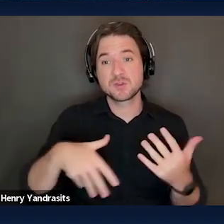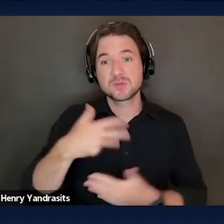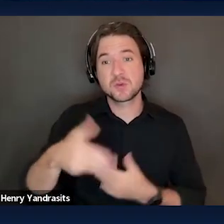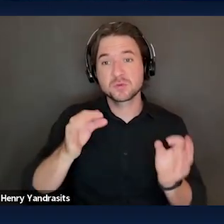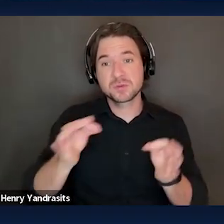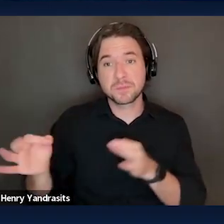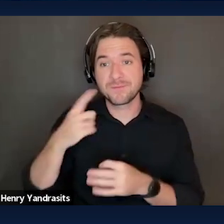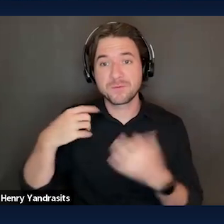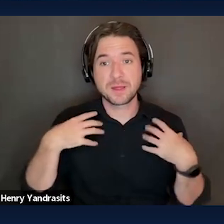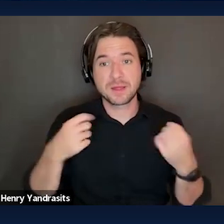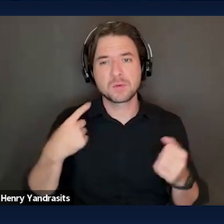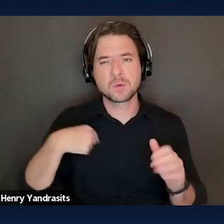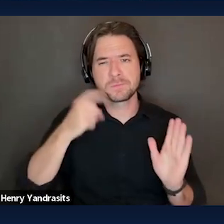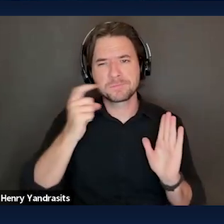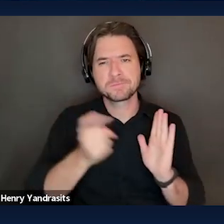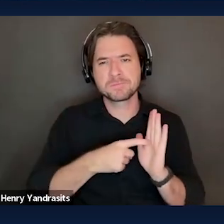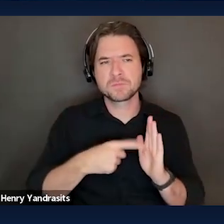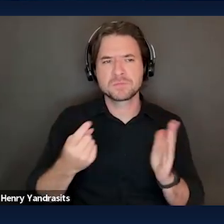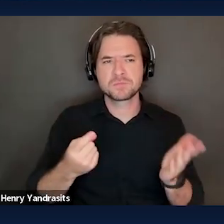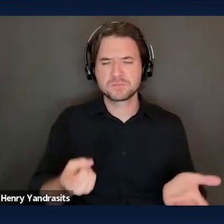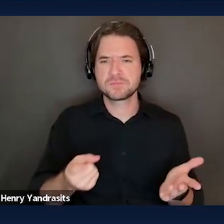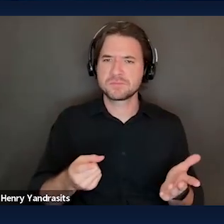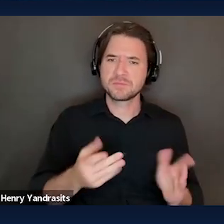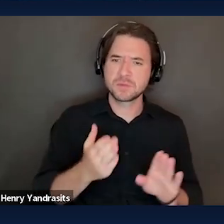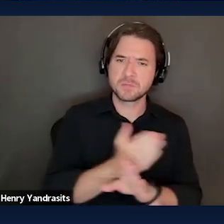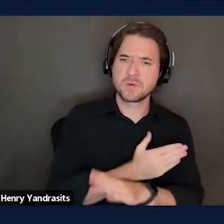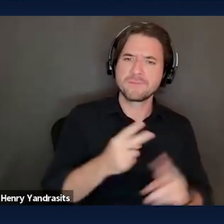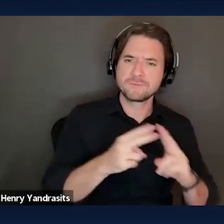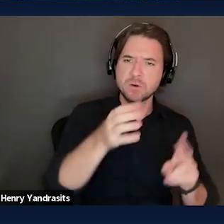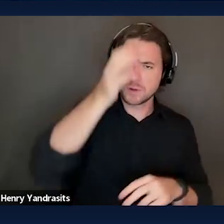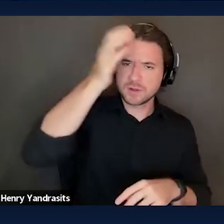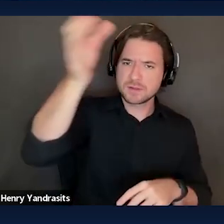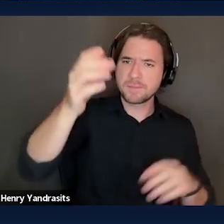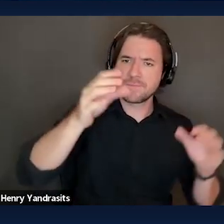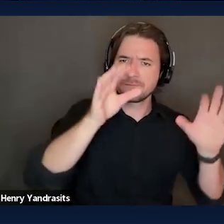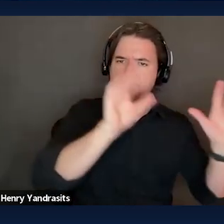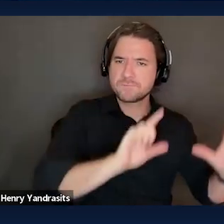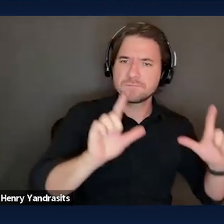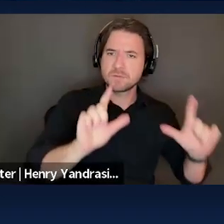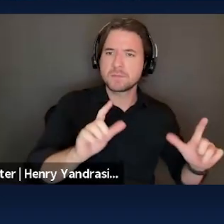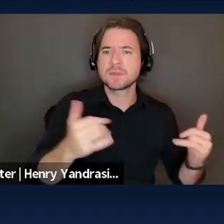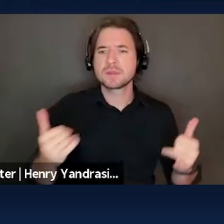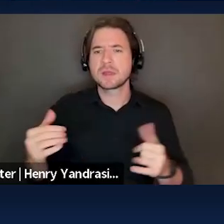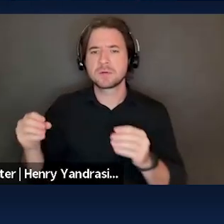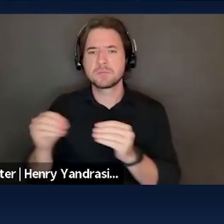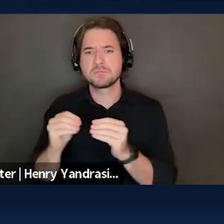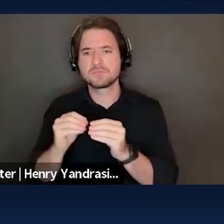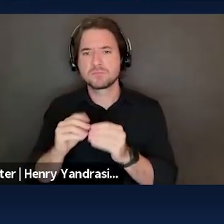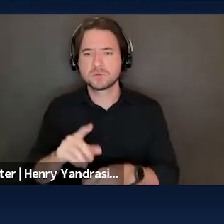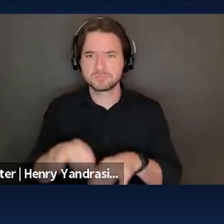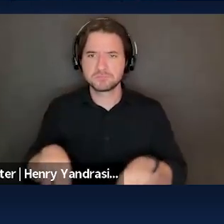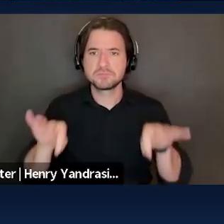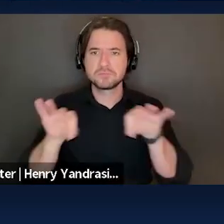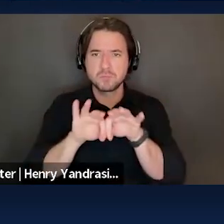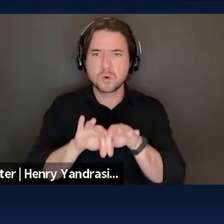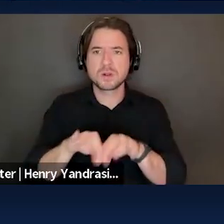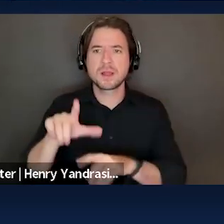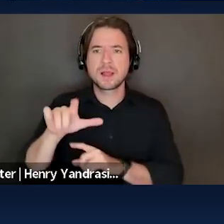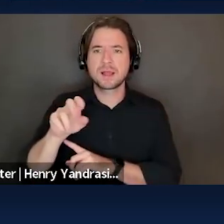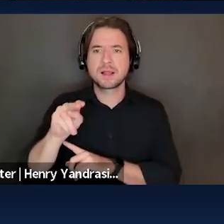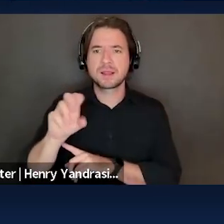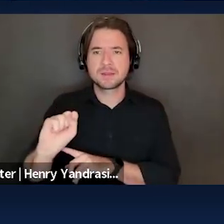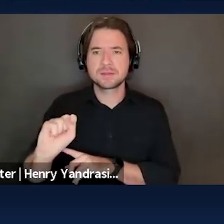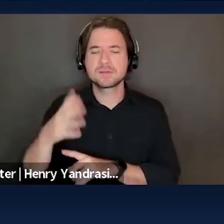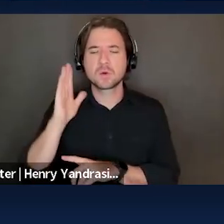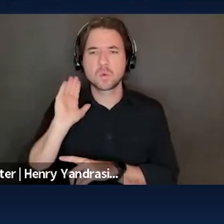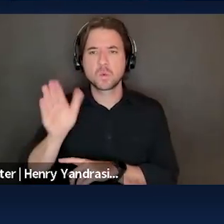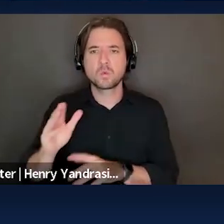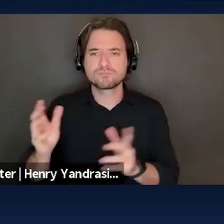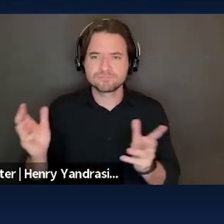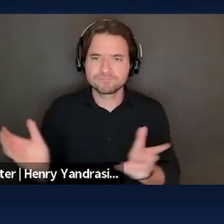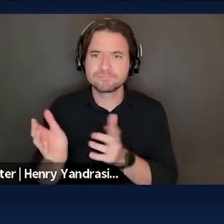And we noticed that there was this move from a very conceptual framework to these essential lenses that will drive their ethical and systemic clinical action.